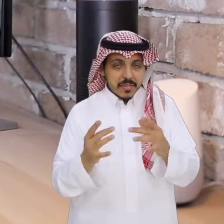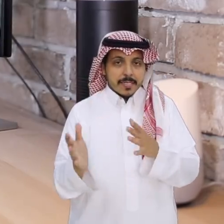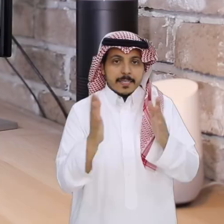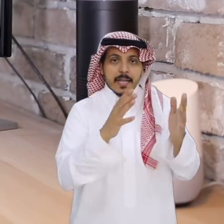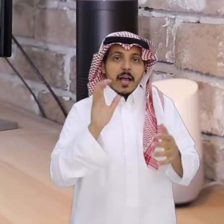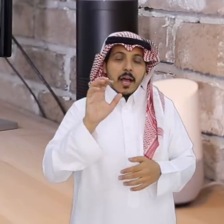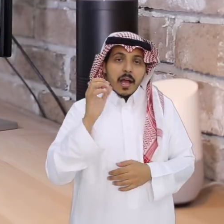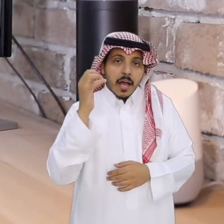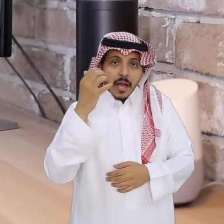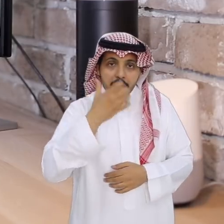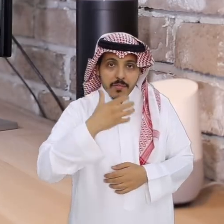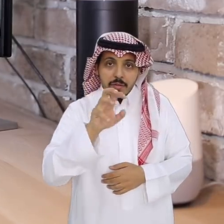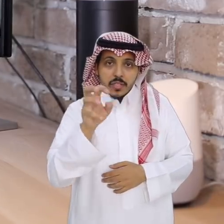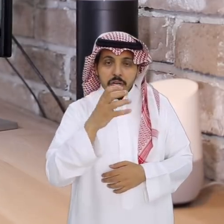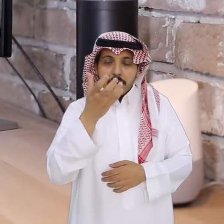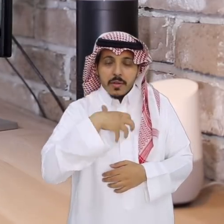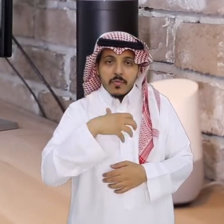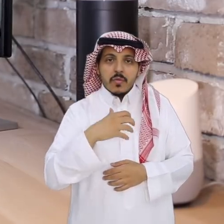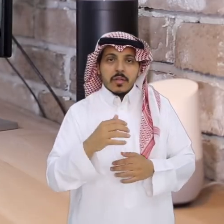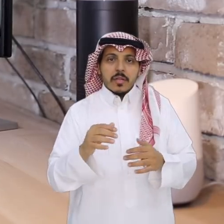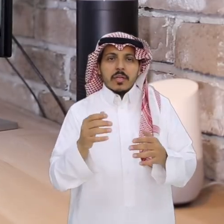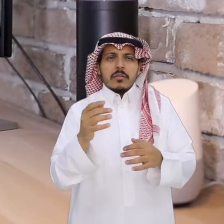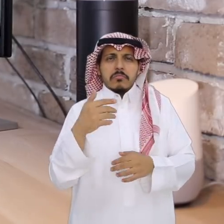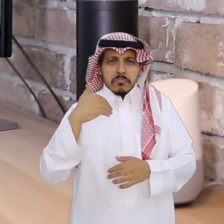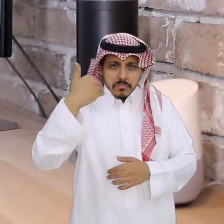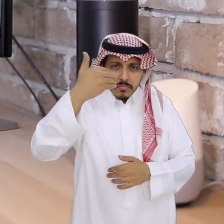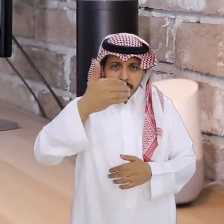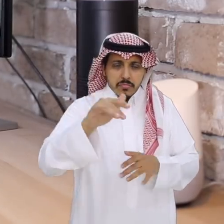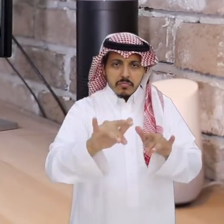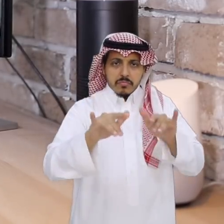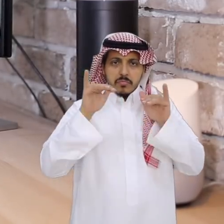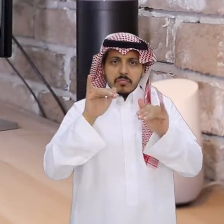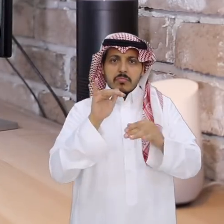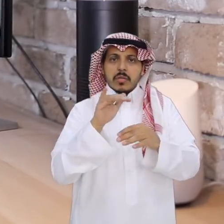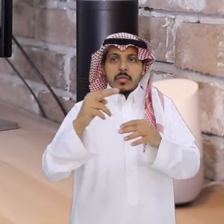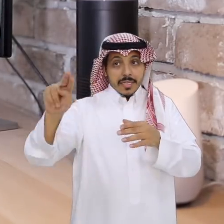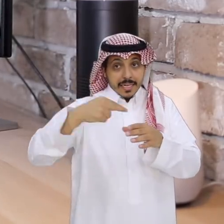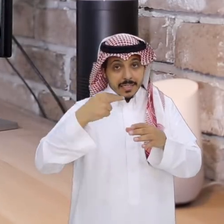Let's talk about the iPhone SE which is expected to be announced in the next WWDC